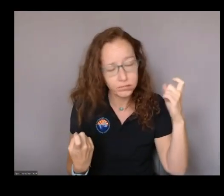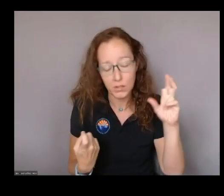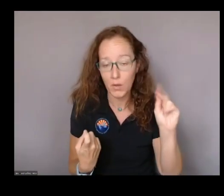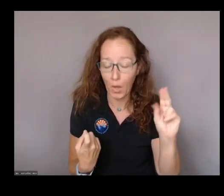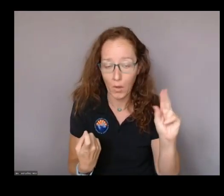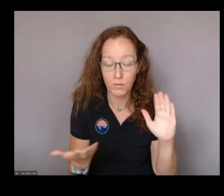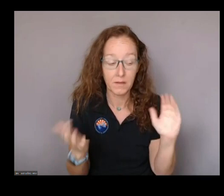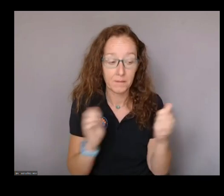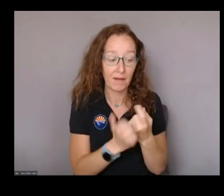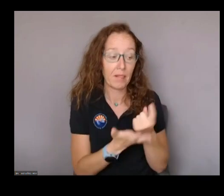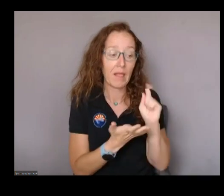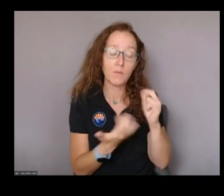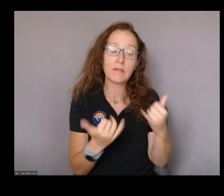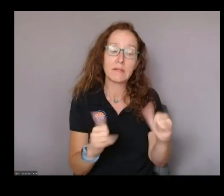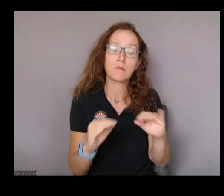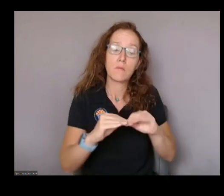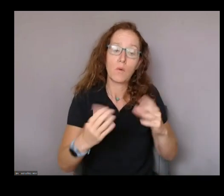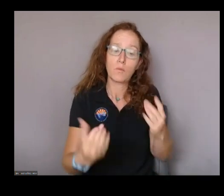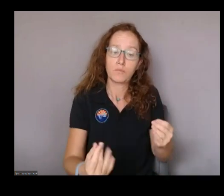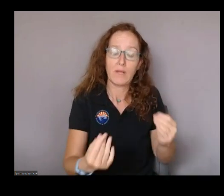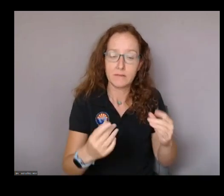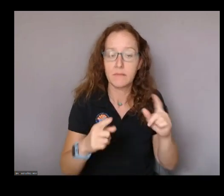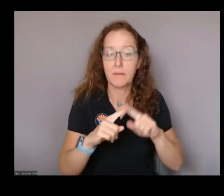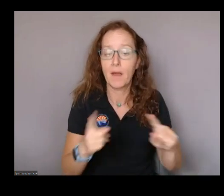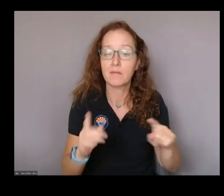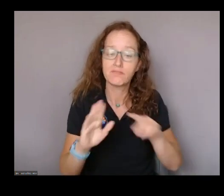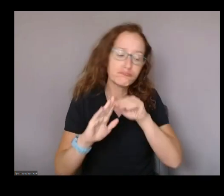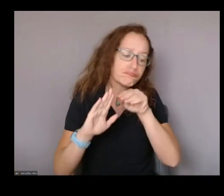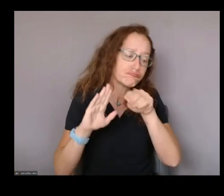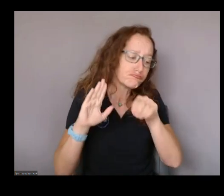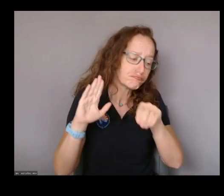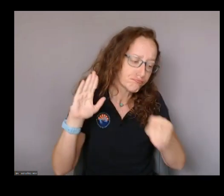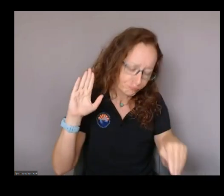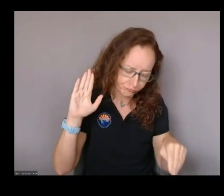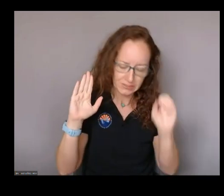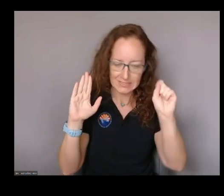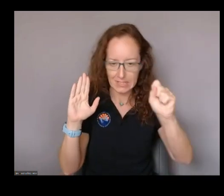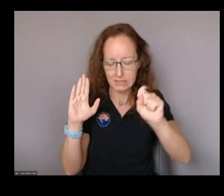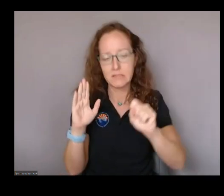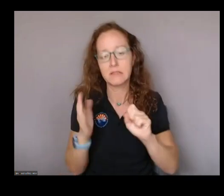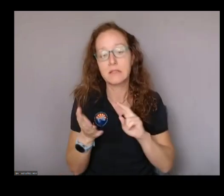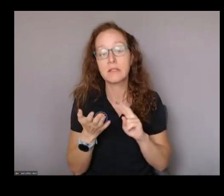comes to the amount of moisture available. So because of that we're probably going to be limiting our thunderstorm